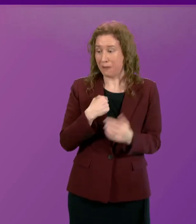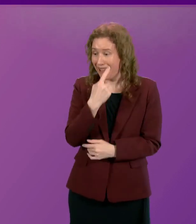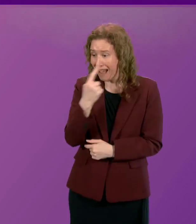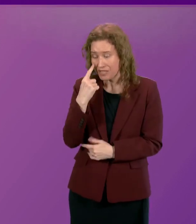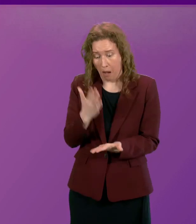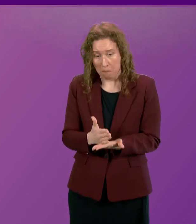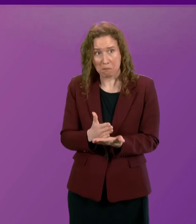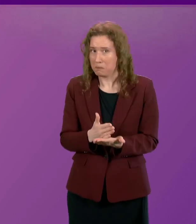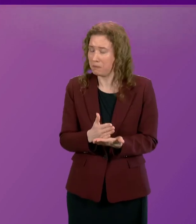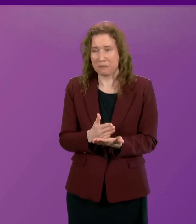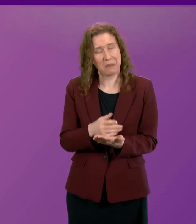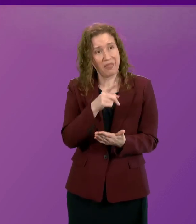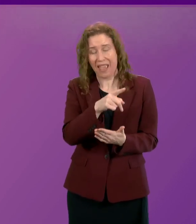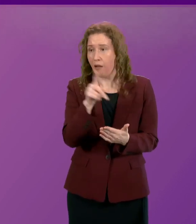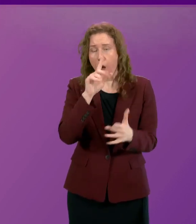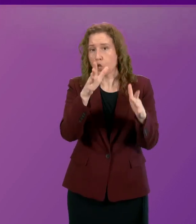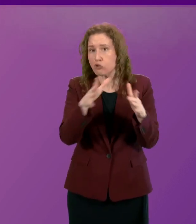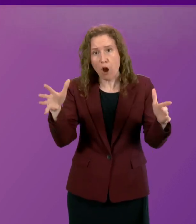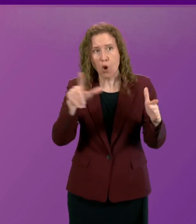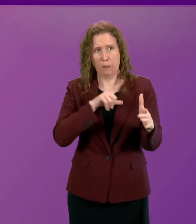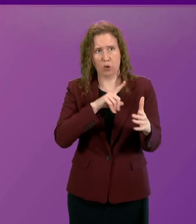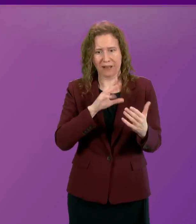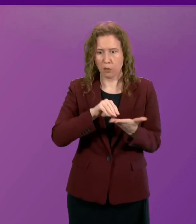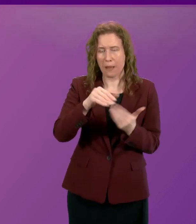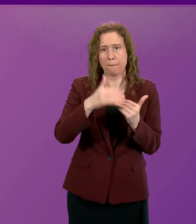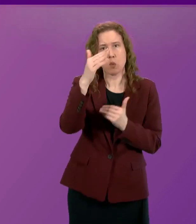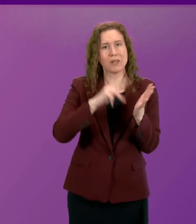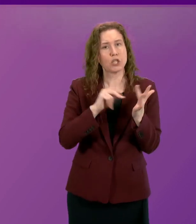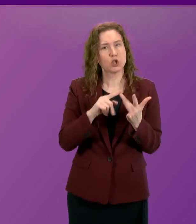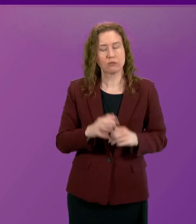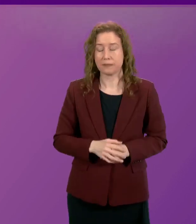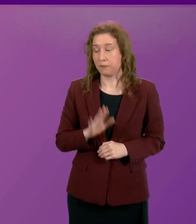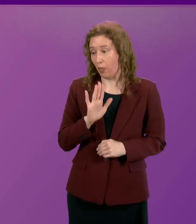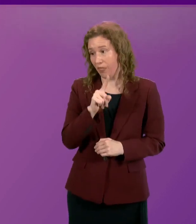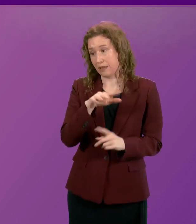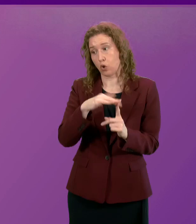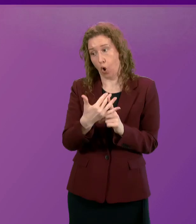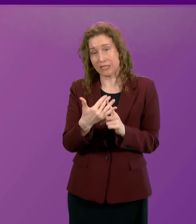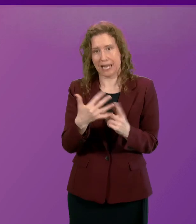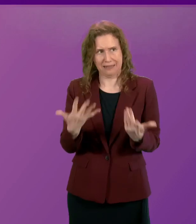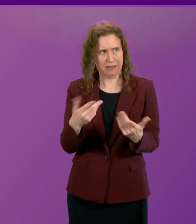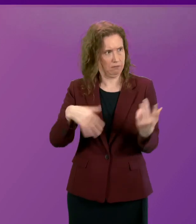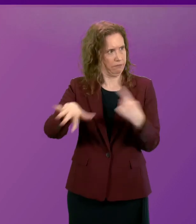us is suppressing growth in the United Kingdom. That is the context in which we are operating.